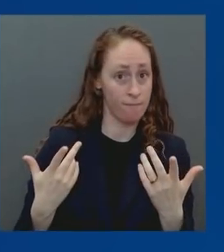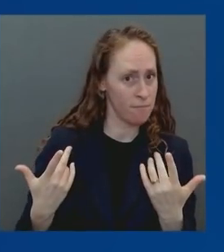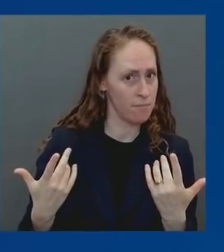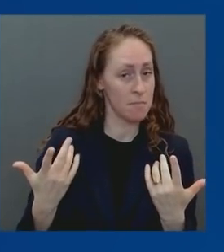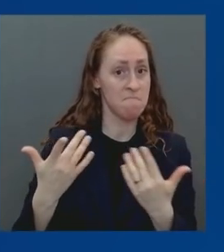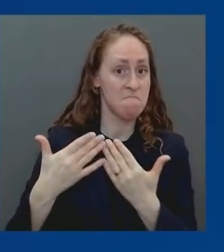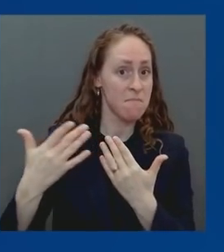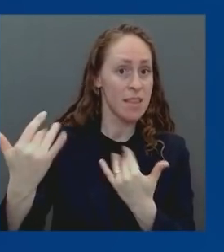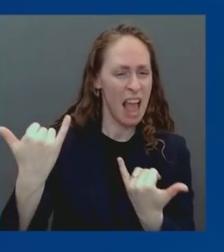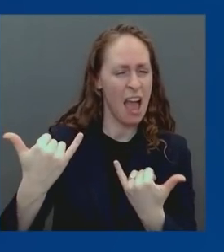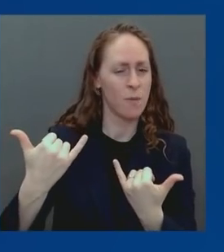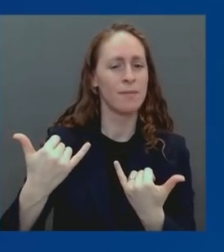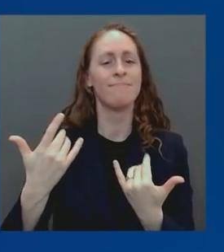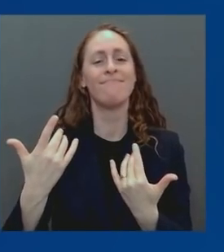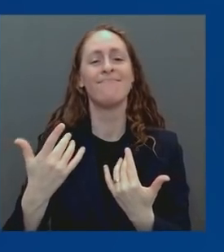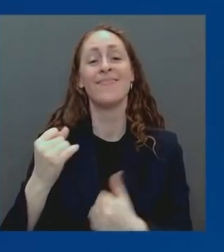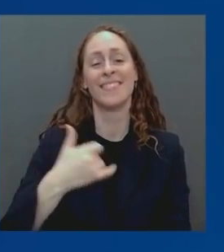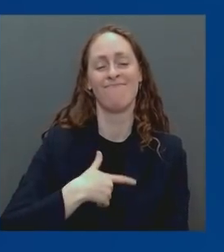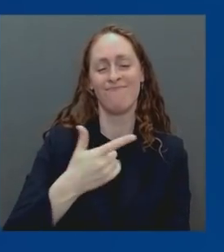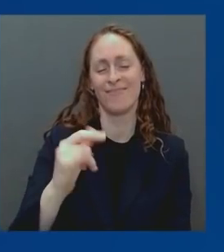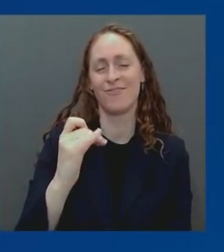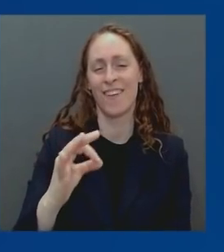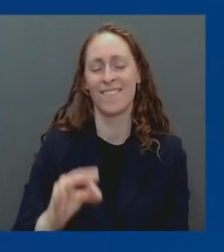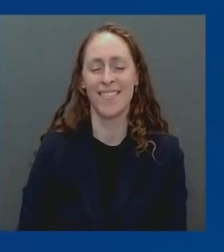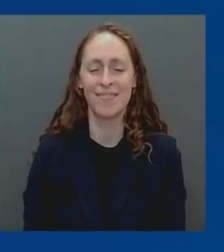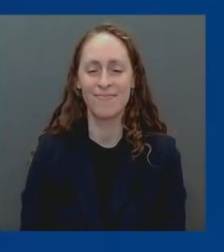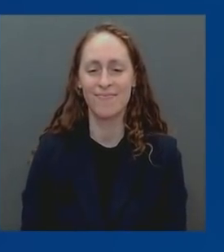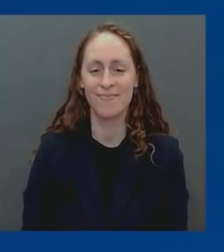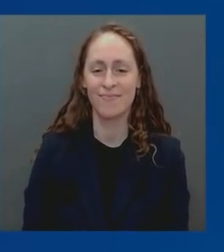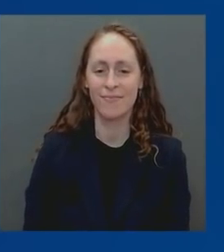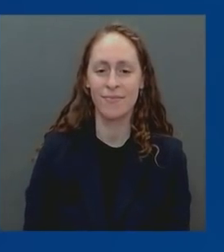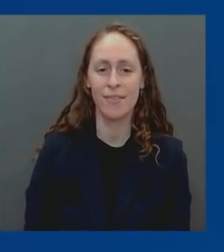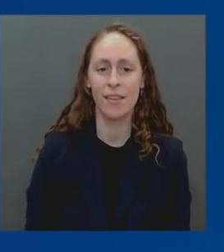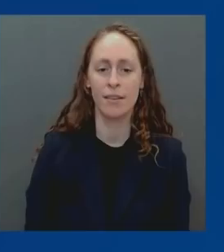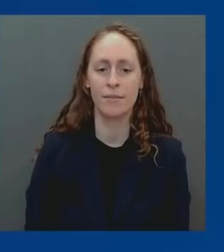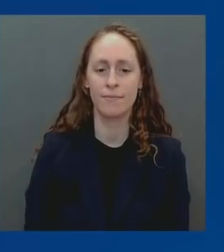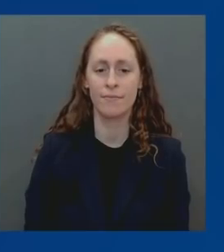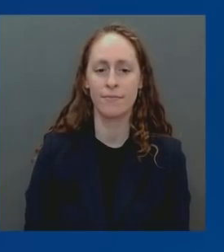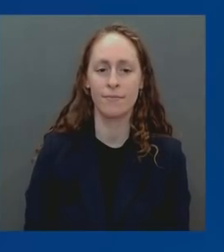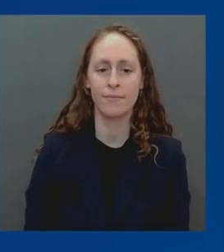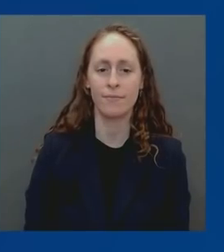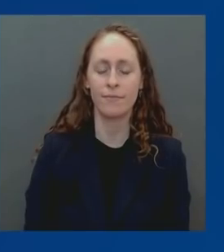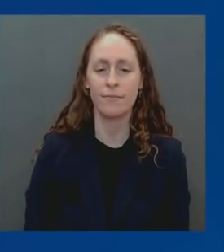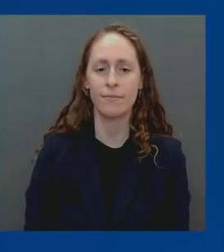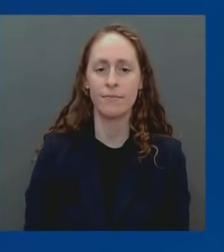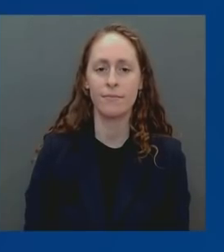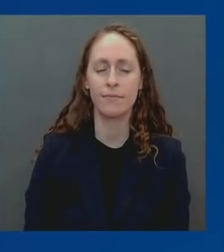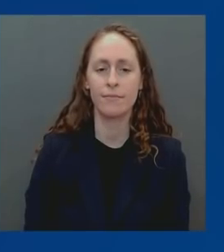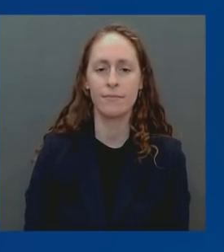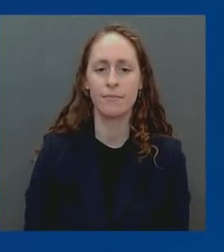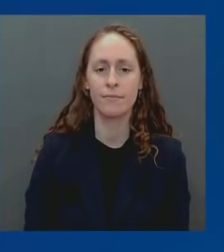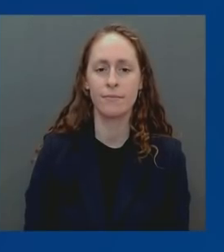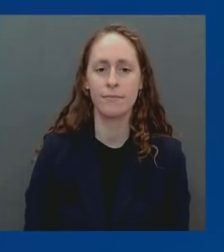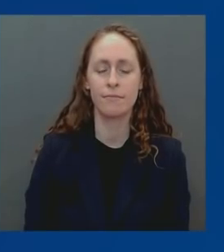If the FDA authorizes and CDC recommends this vaccine, 18 million children under the age of five